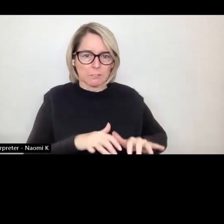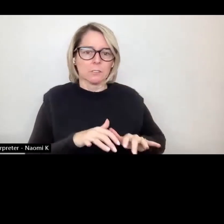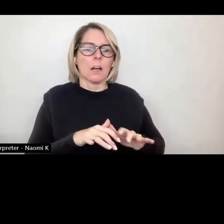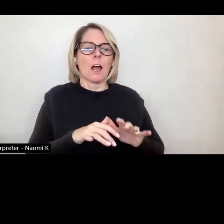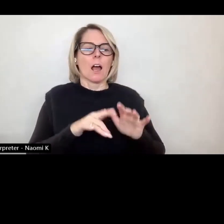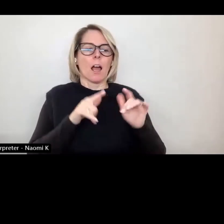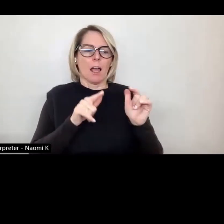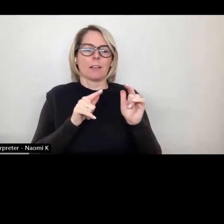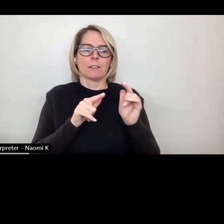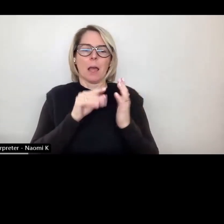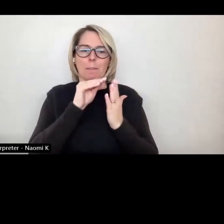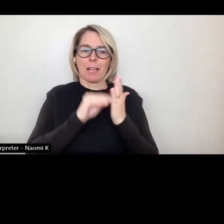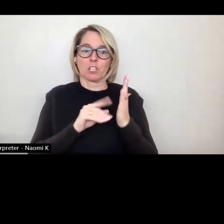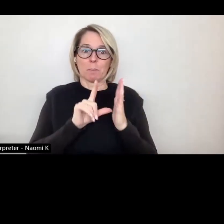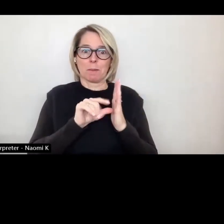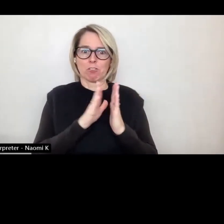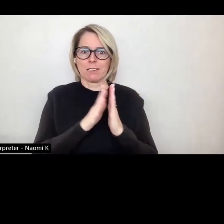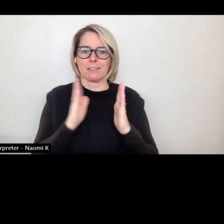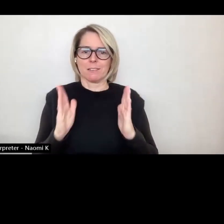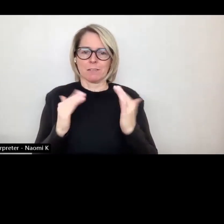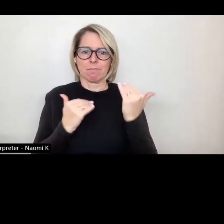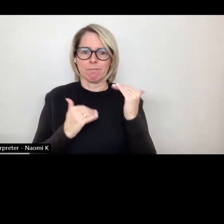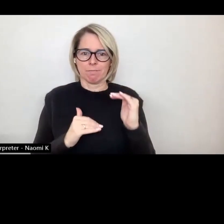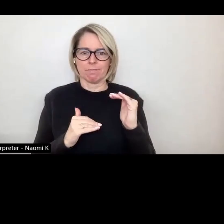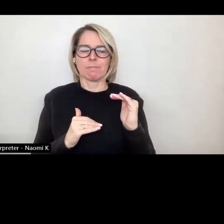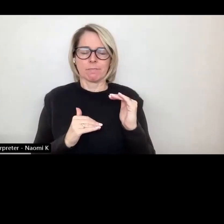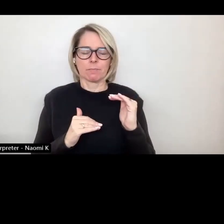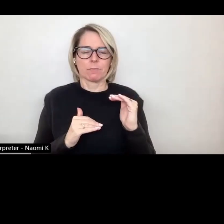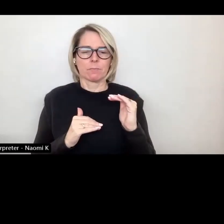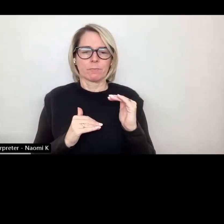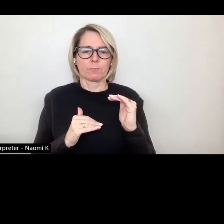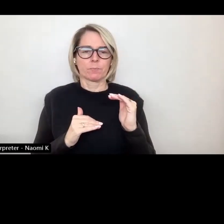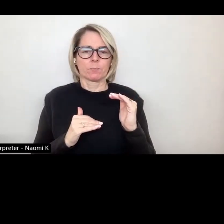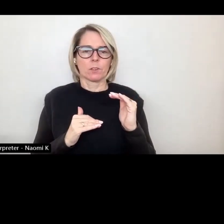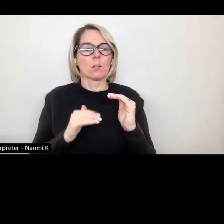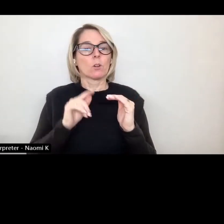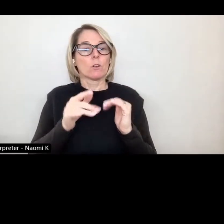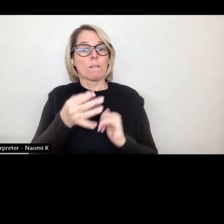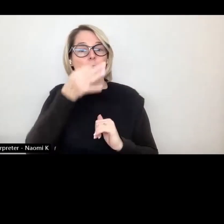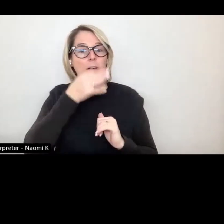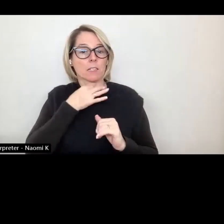We will endeavour to get you all the information you have asked for as soon as possible.